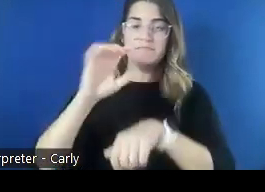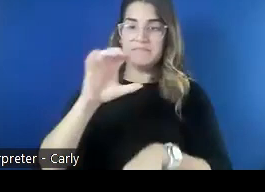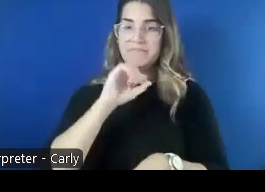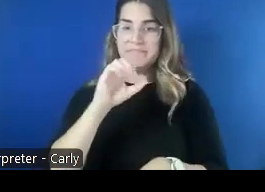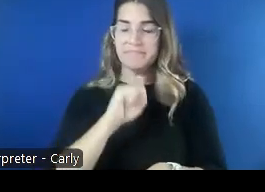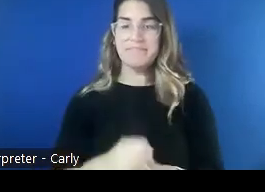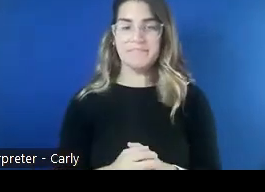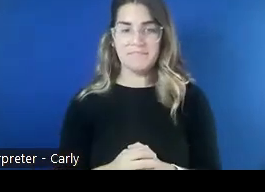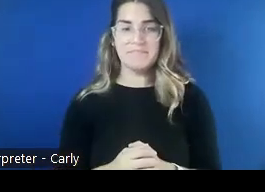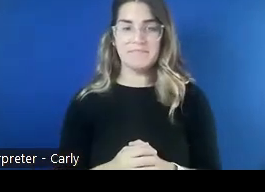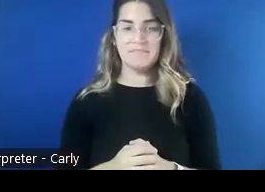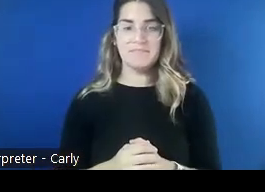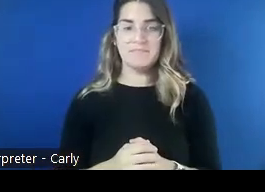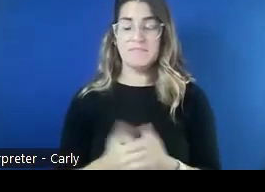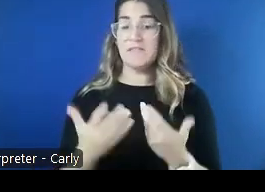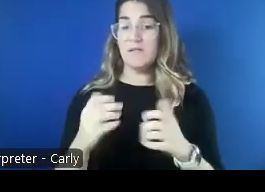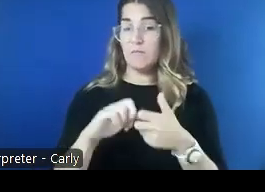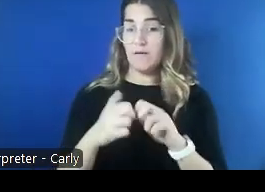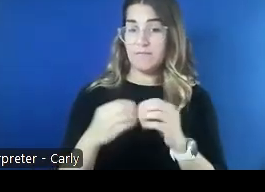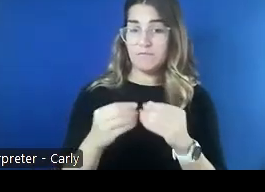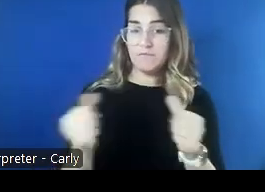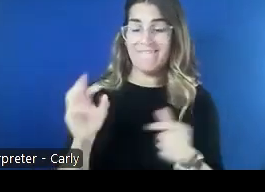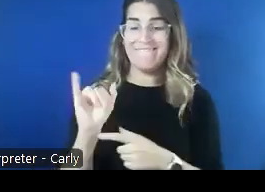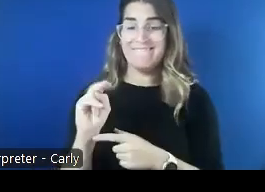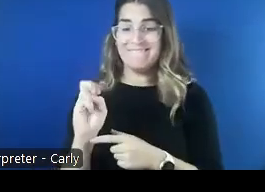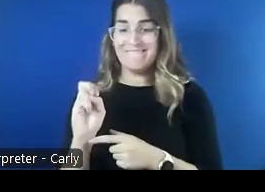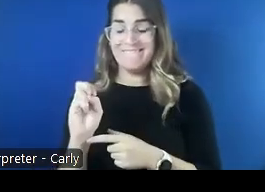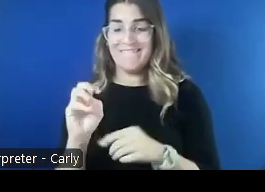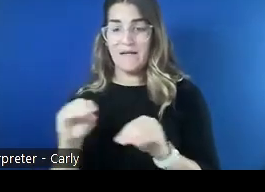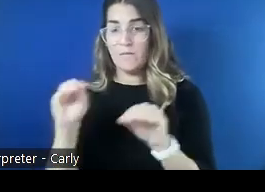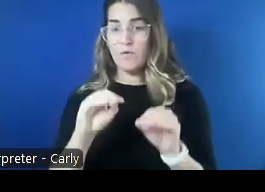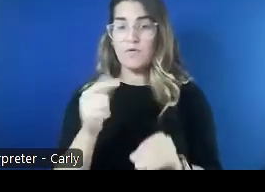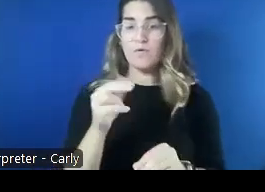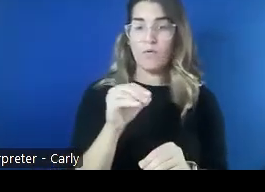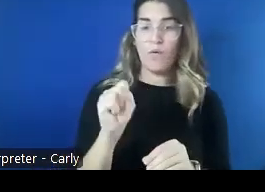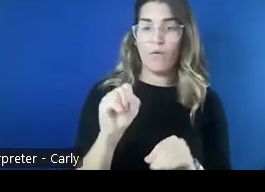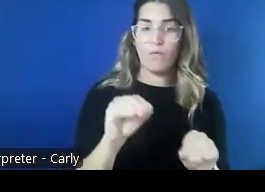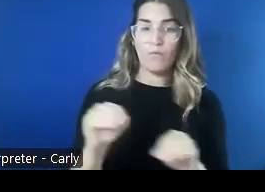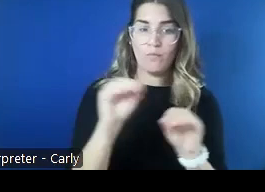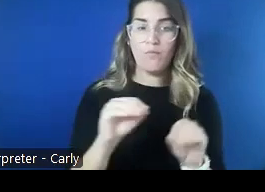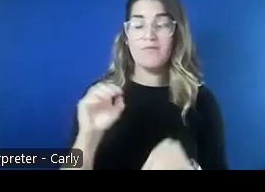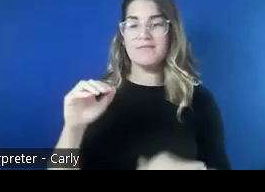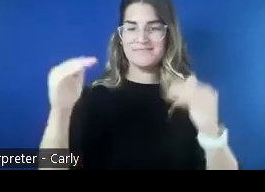fine motor problem solving and personal social and then the mchat assesses for possible concerns for